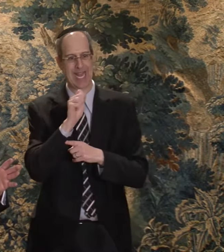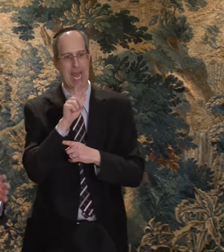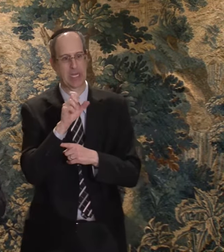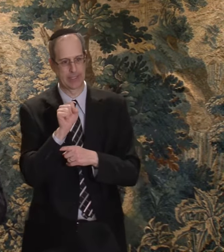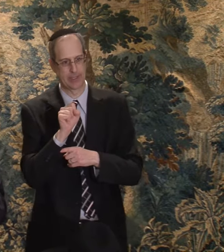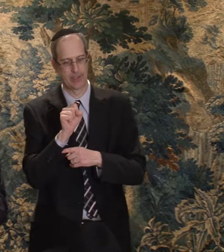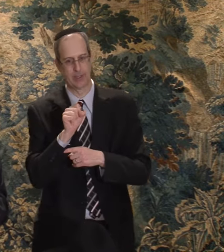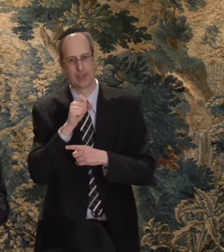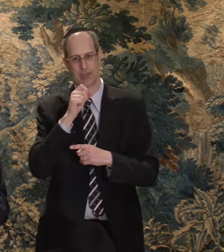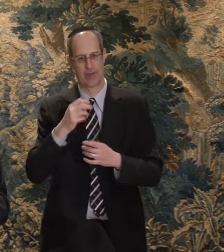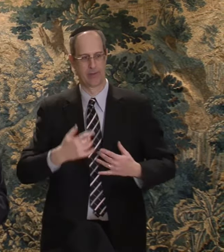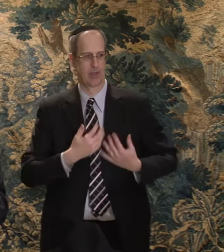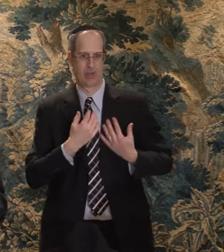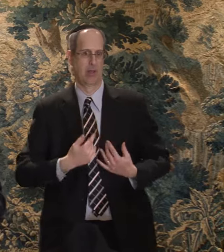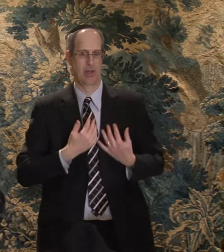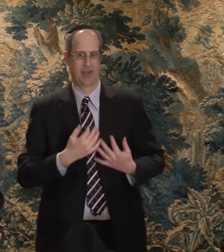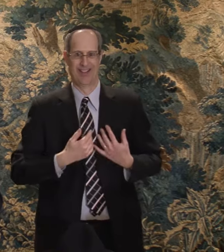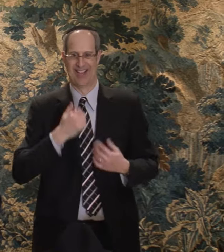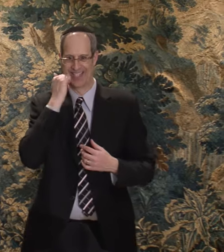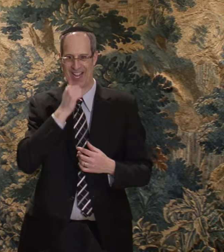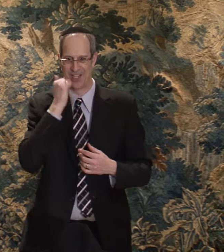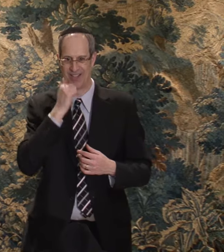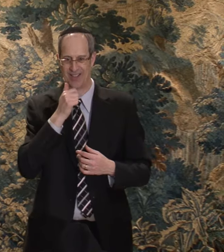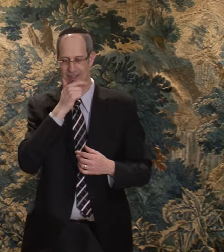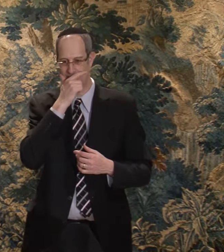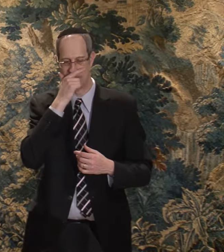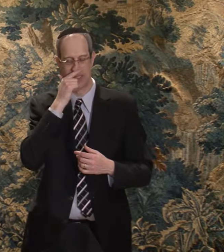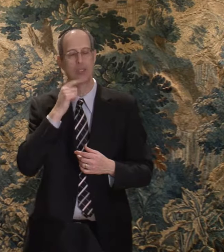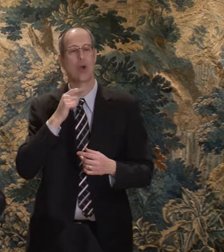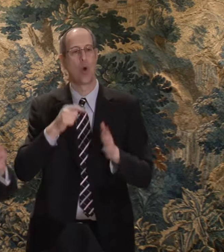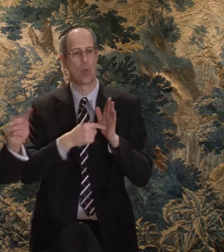Toyota burning in him it was one time the plane from LaGuardia and he's going